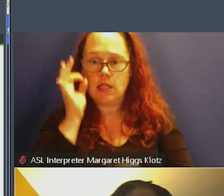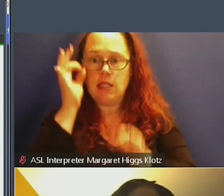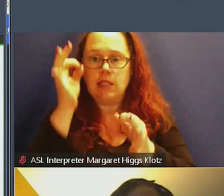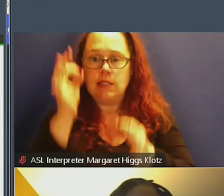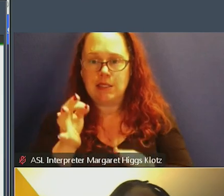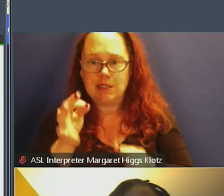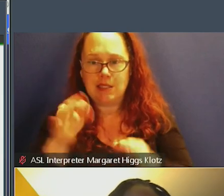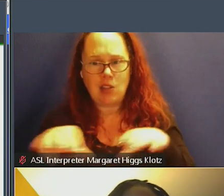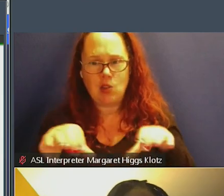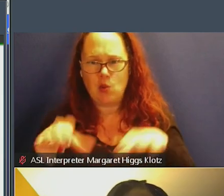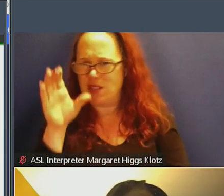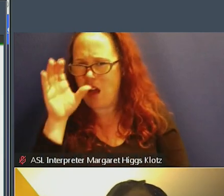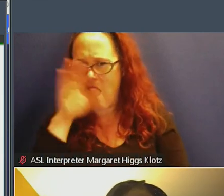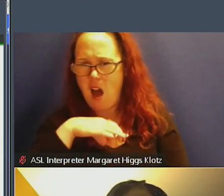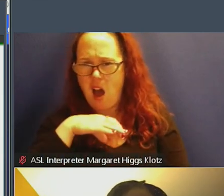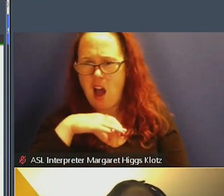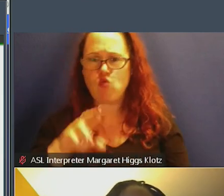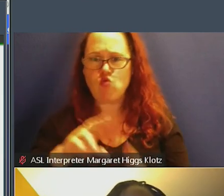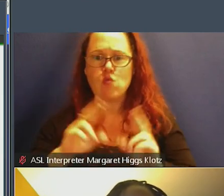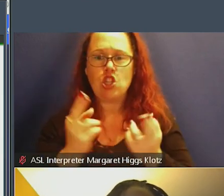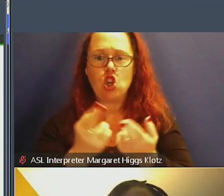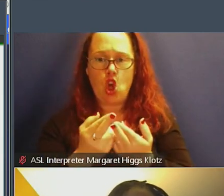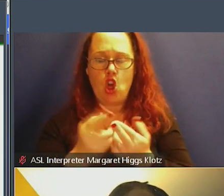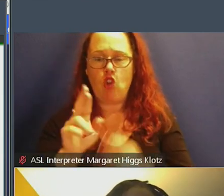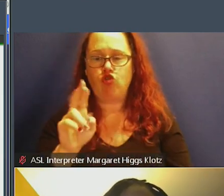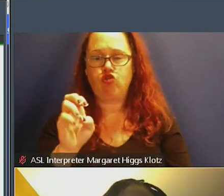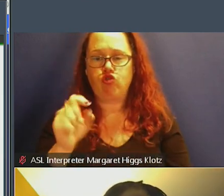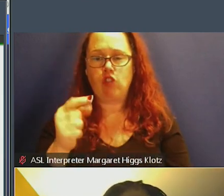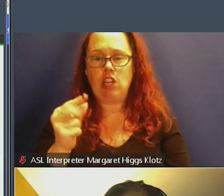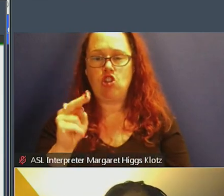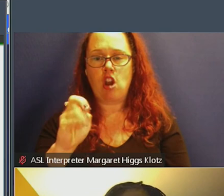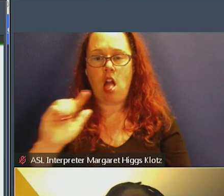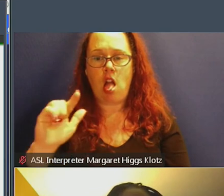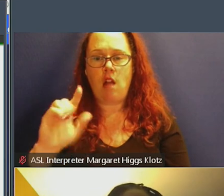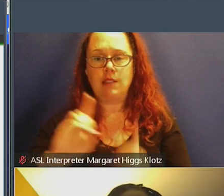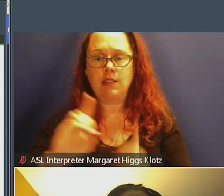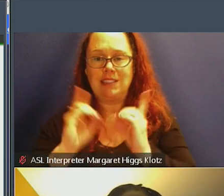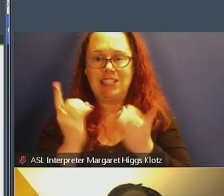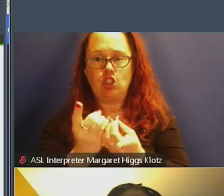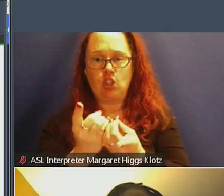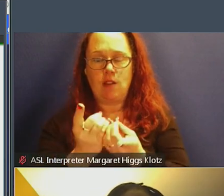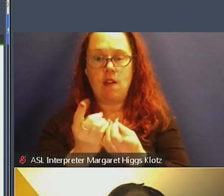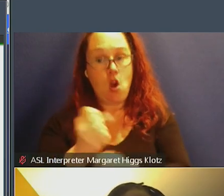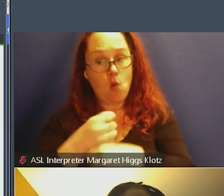interesting regional district, where they, they created a commission that would deal with the parks and